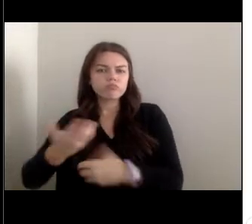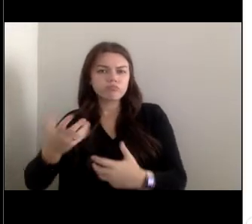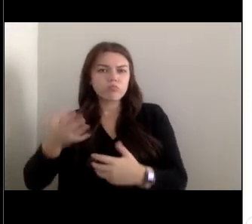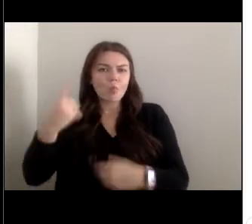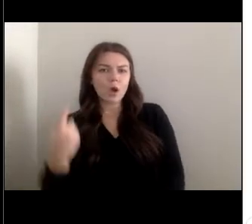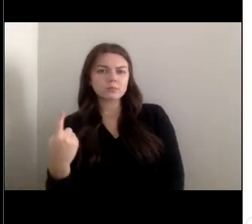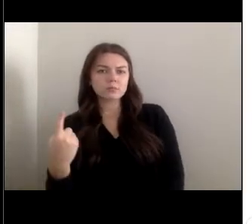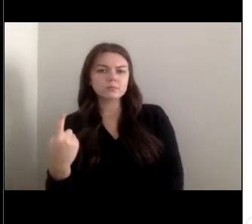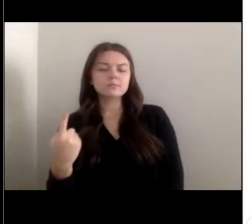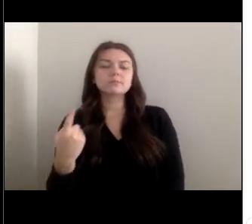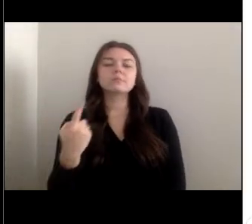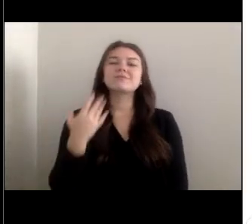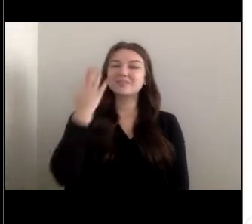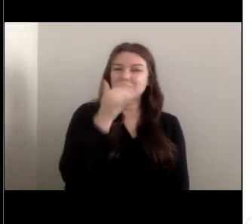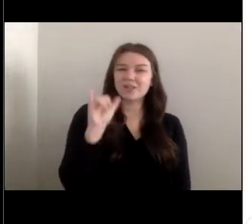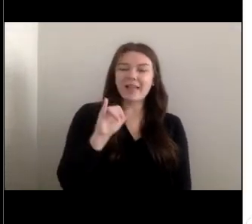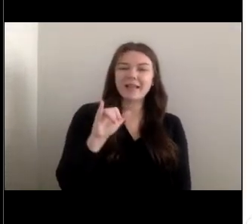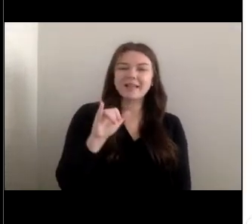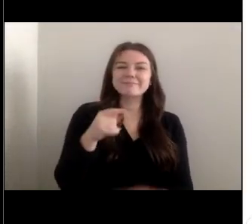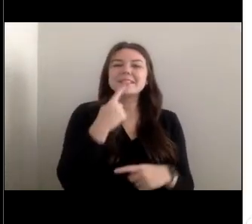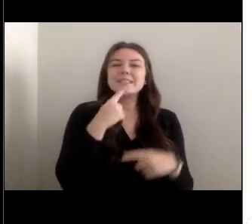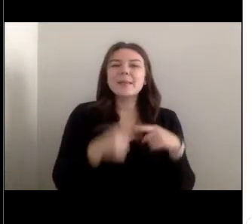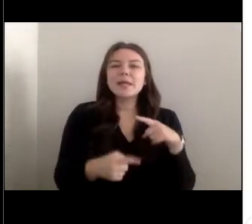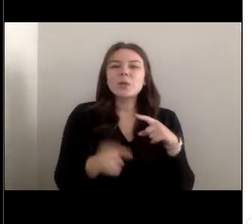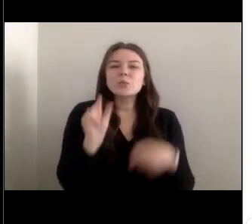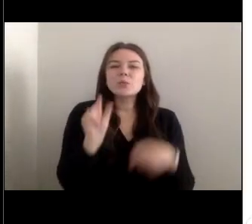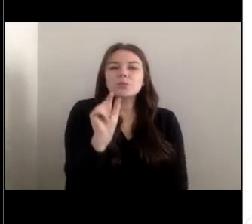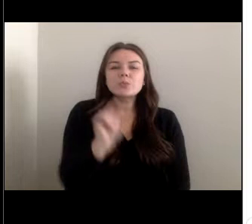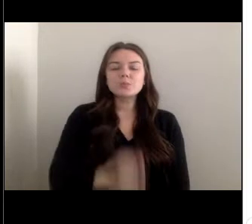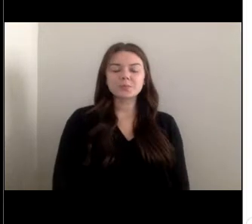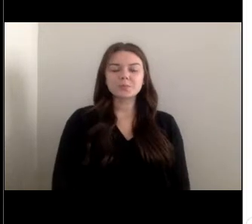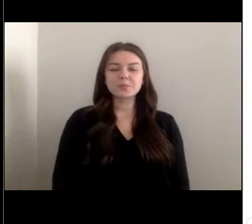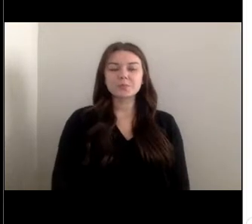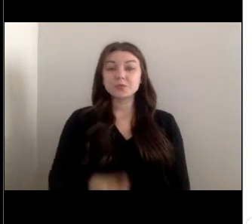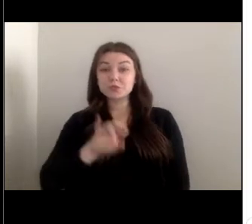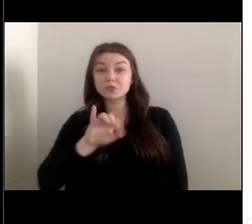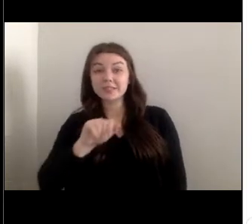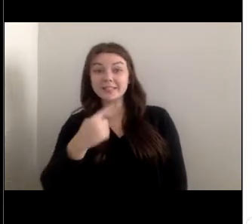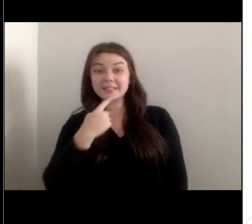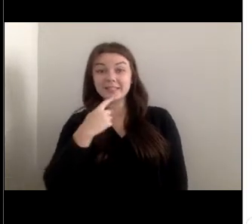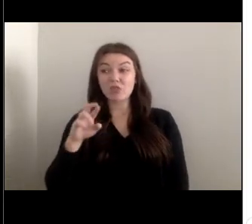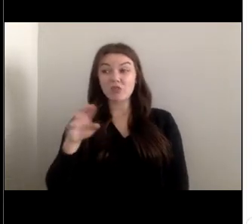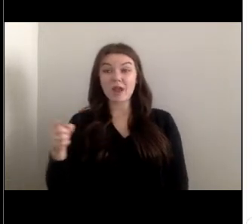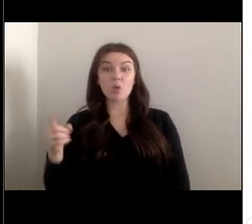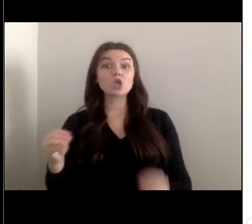that they look like tiny tomatoes. And Rena is saying that the right one is further developed.